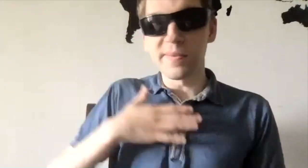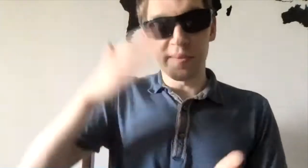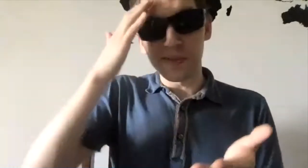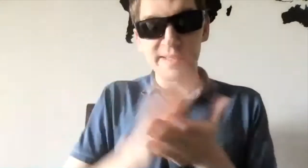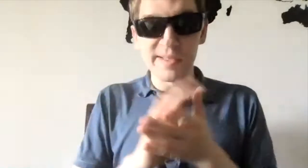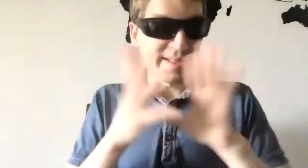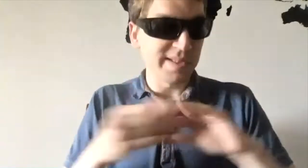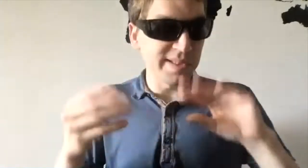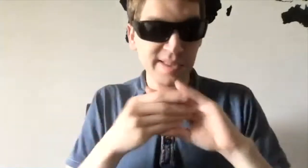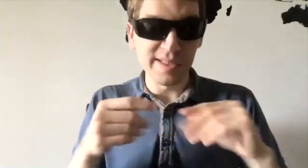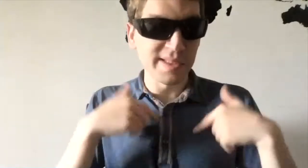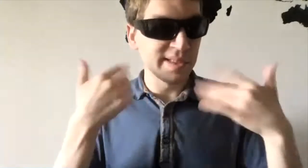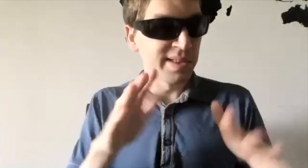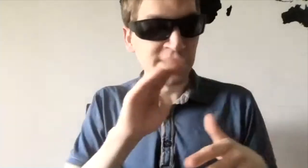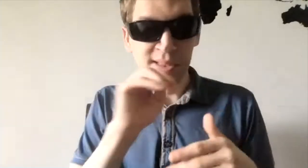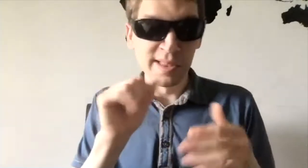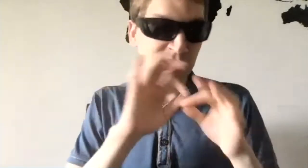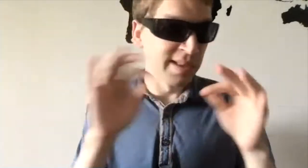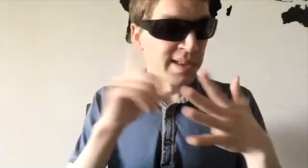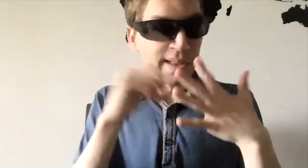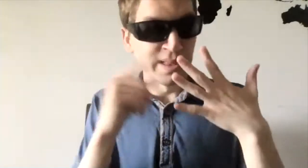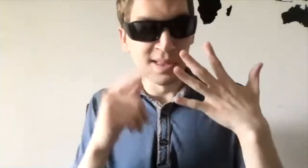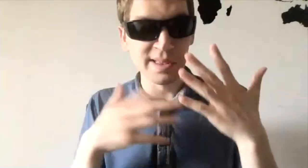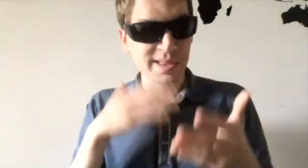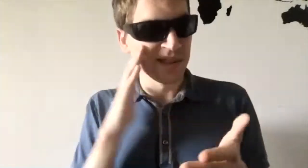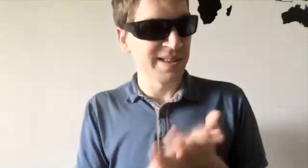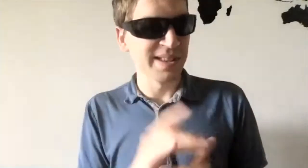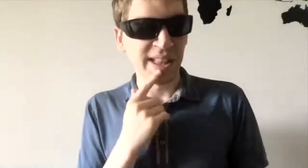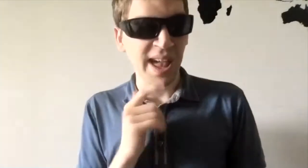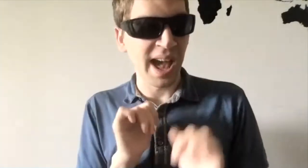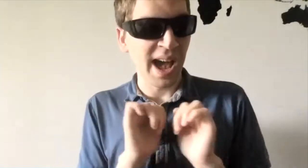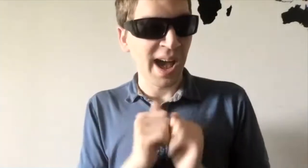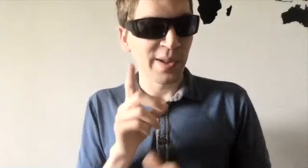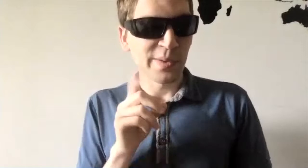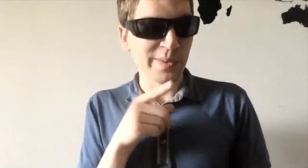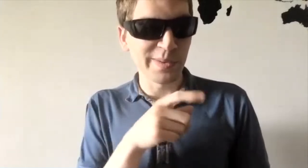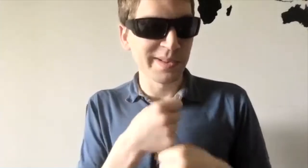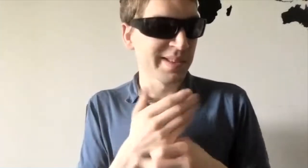they'll still be challenges. People are like, "Wow! You did two master's degrees that must have been really hard,"